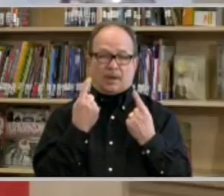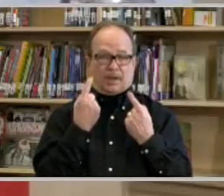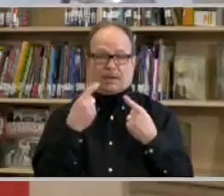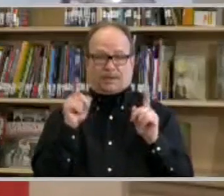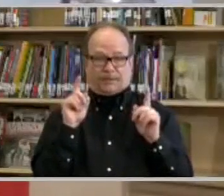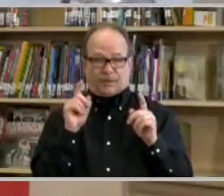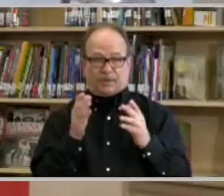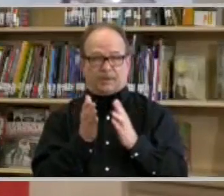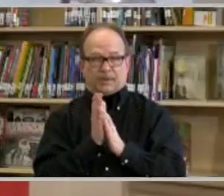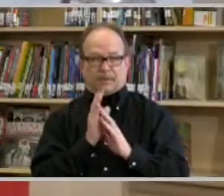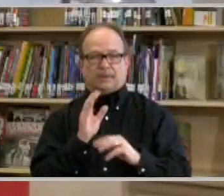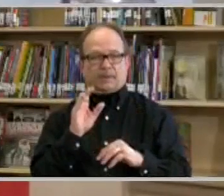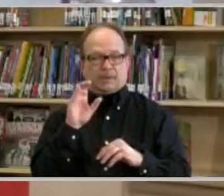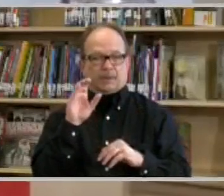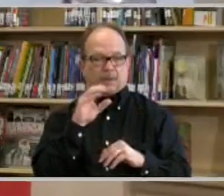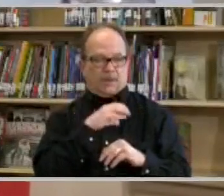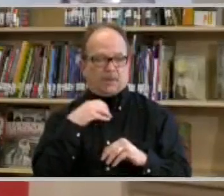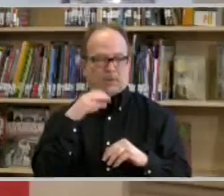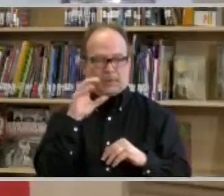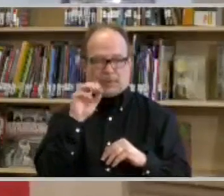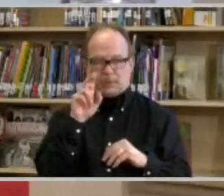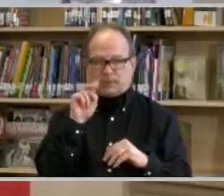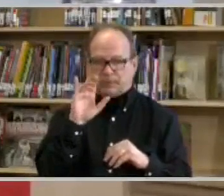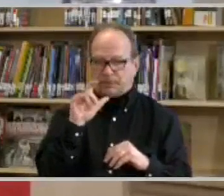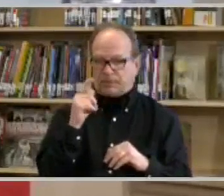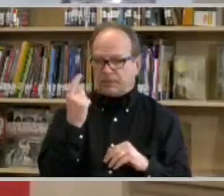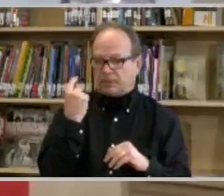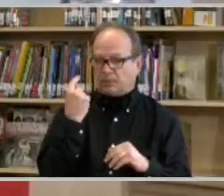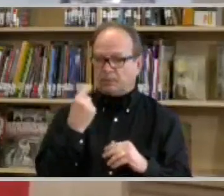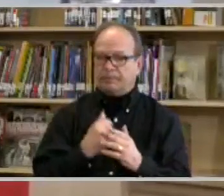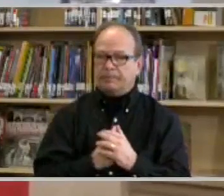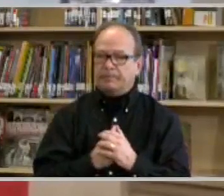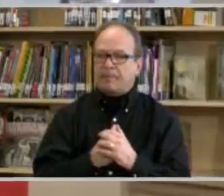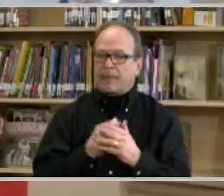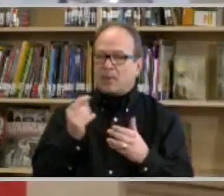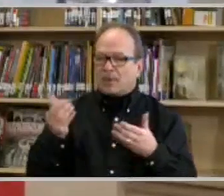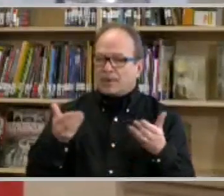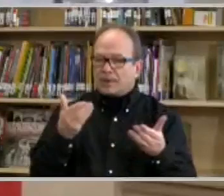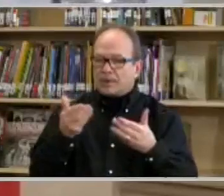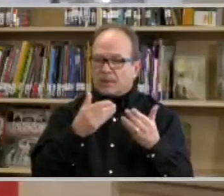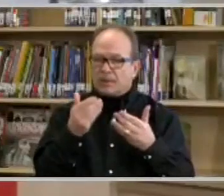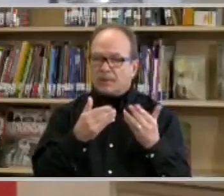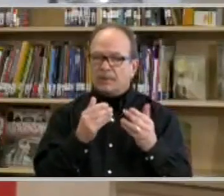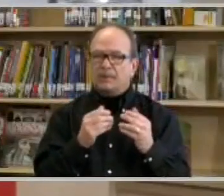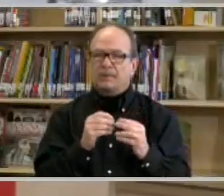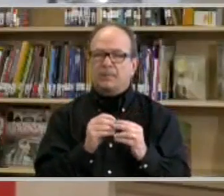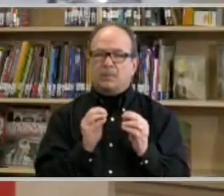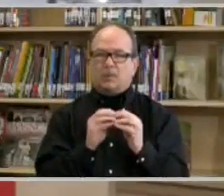THAT I ASKED THE COUNCIL LAST